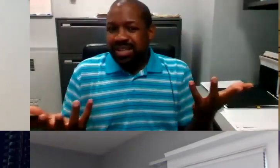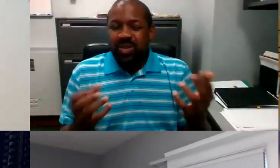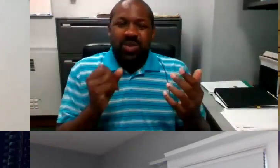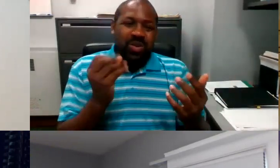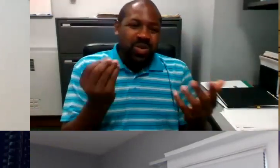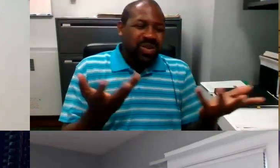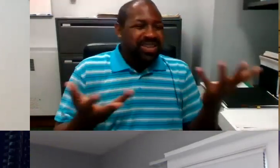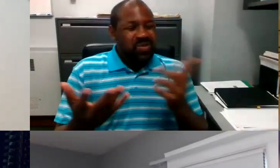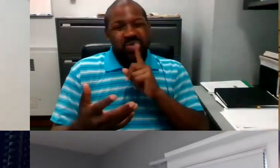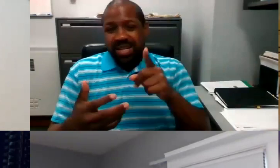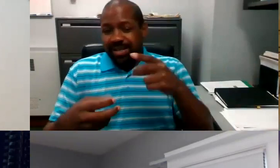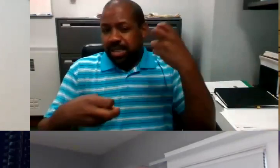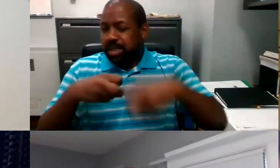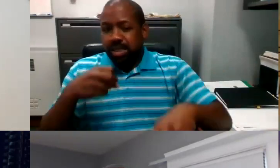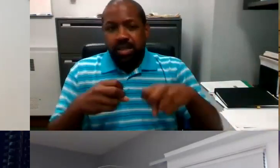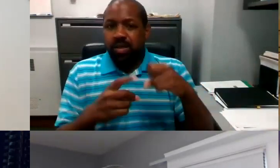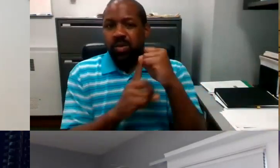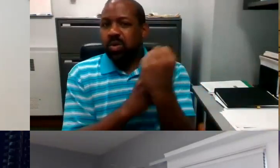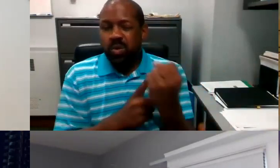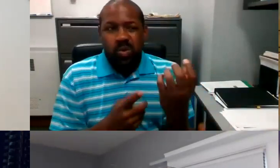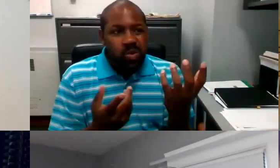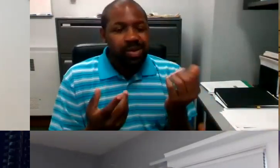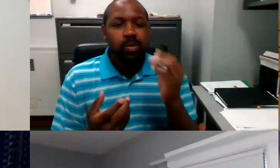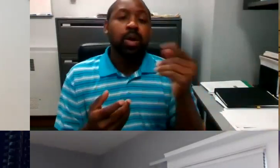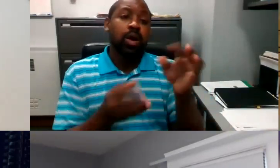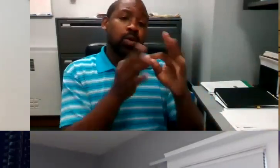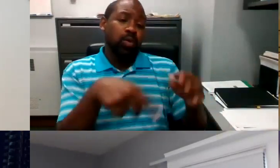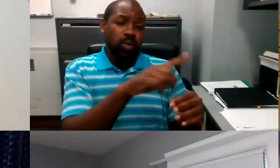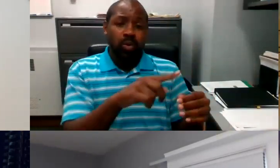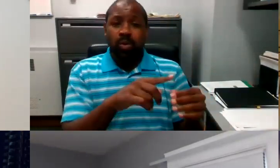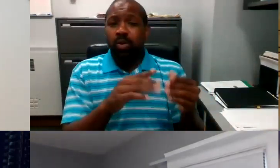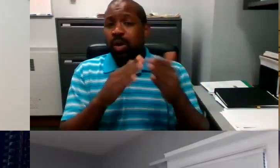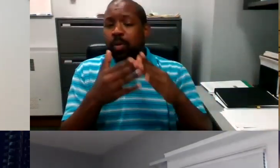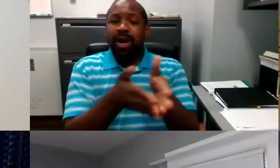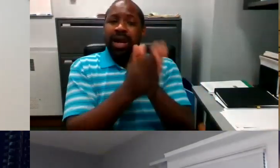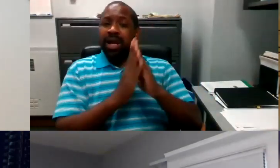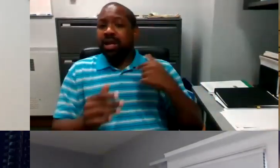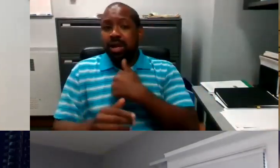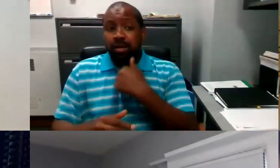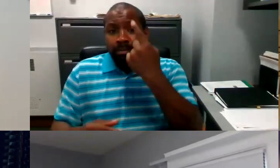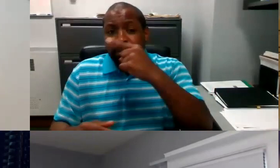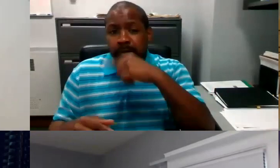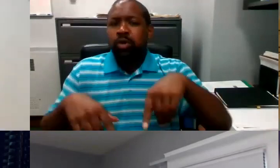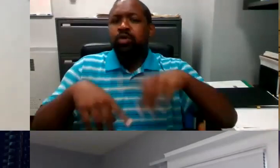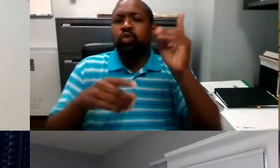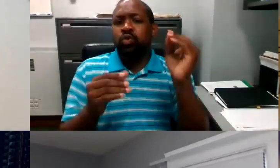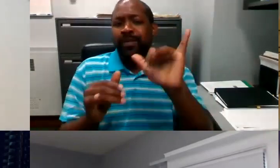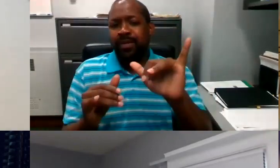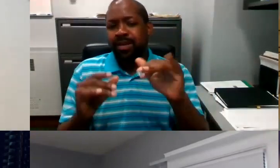I DON'T KNOW. I GUESS THE ADVERTISING, THAT WAS CRITICIZED, EVEN THOUGH I THOUGHT THAT WE DID GET IT OUT THERE ON SOCIAL MEDIA. BUT UNFORTUNATELY, I CAN'T PHYSICALLY GO PLACES FOR SAFETY REASONS.